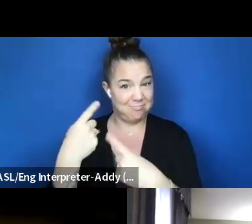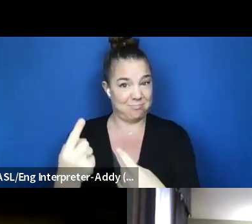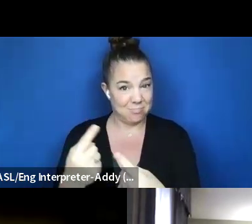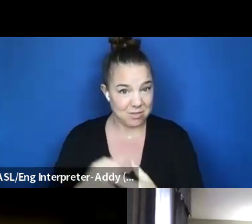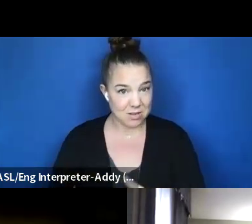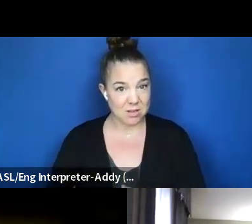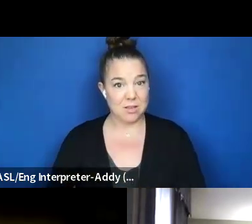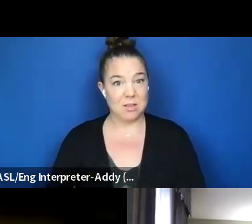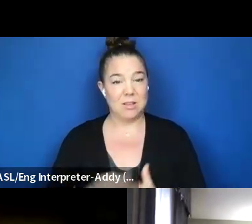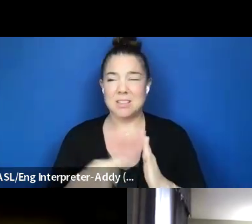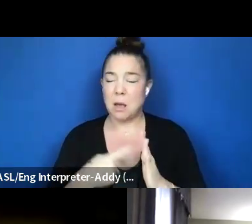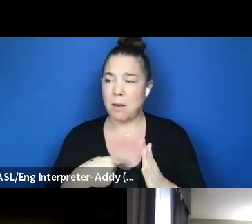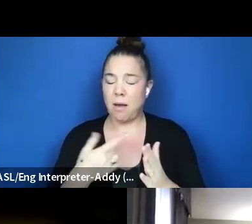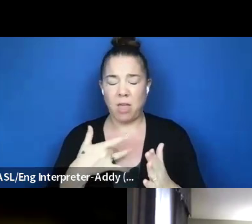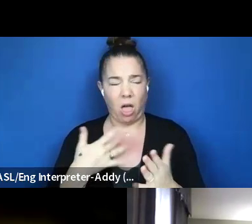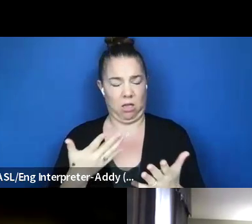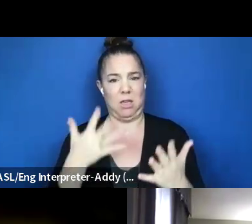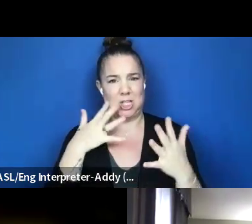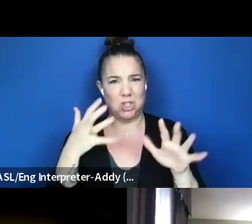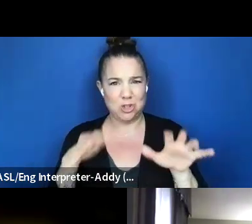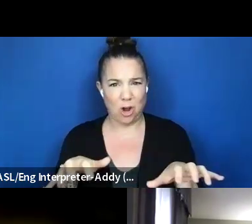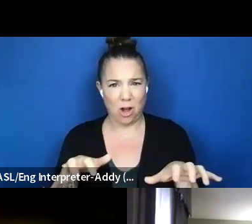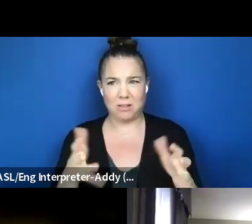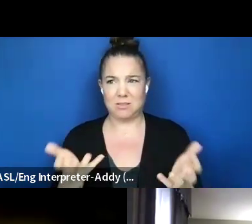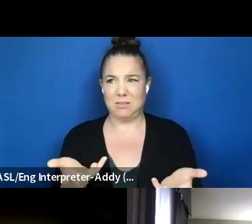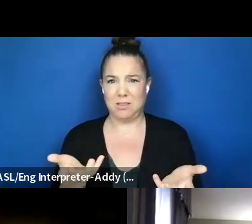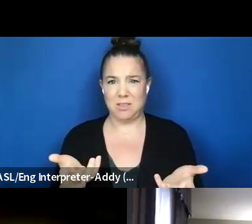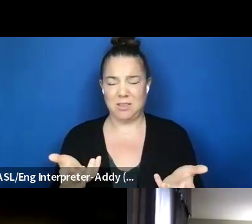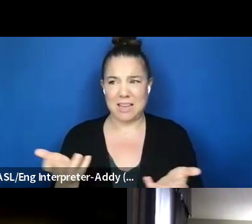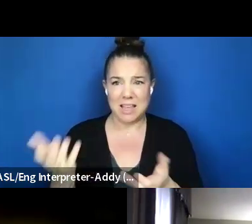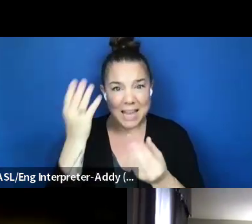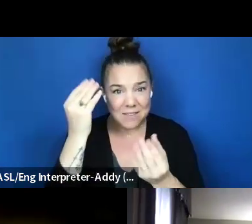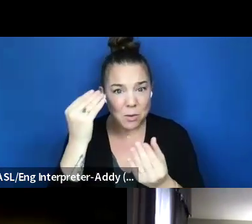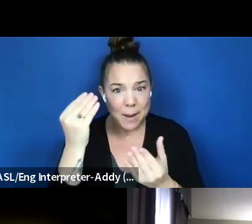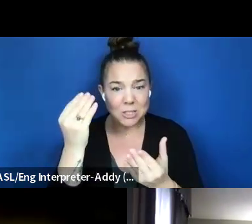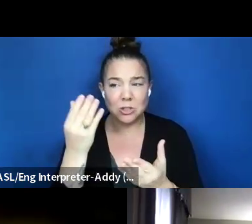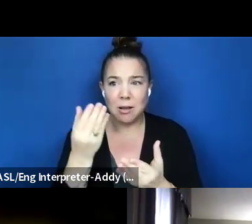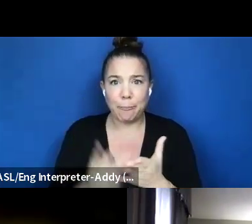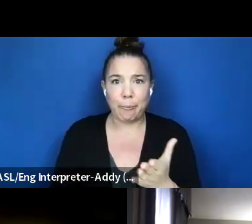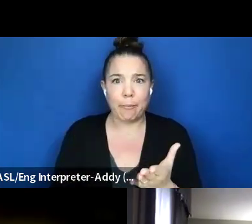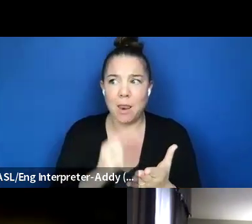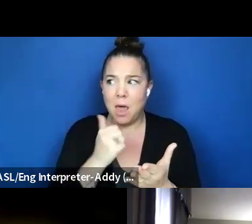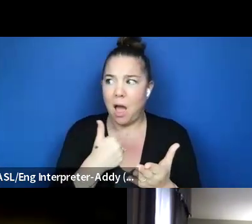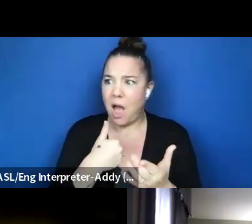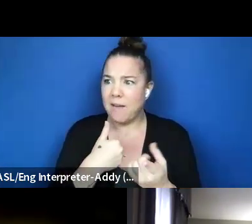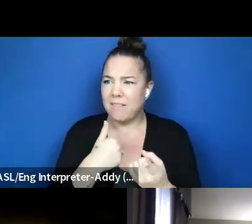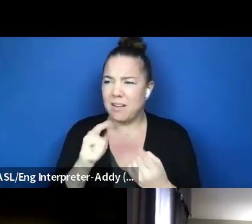Don Posh: just shocked that we don't get Don Posh: information on any bills that are coming. Don Posh: And